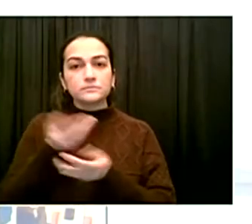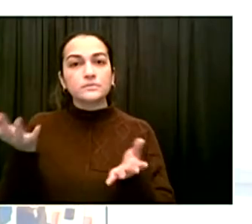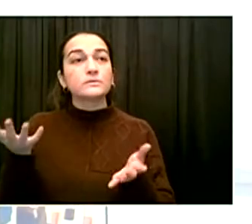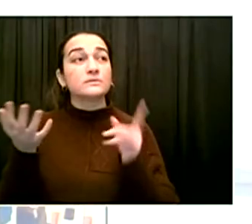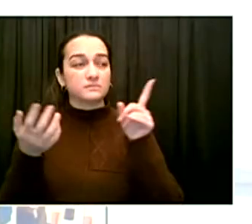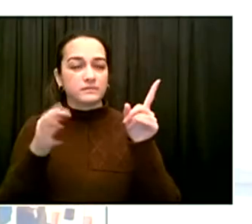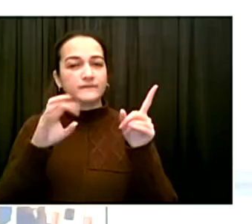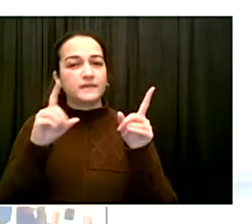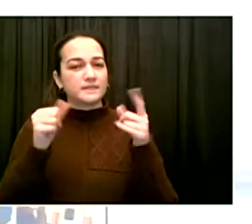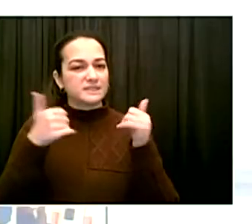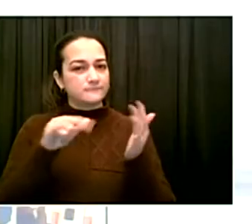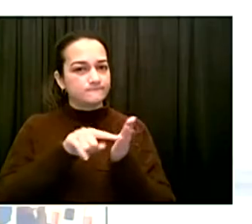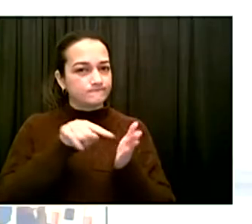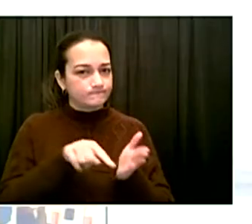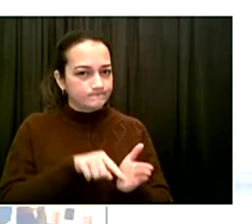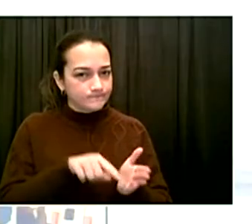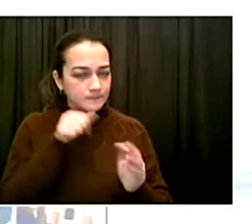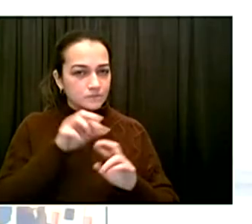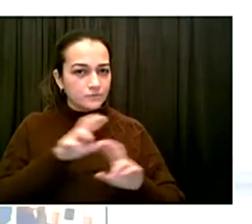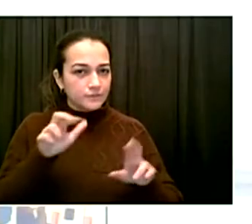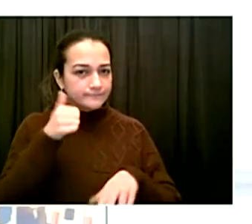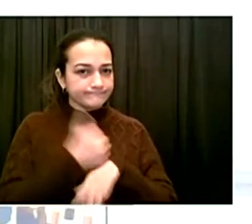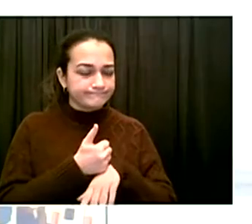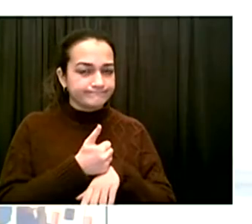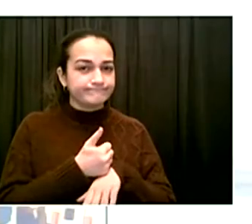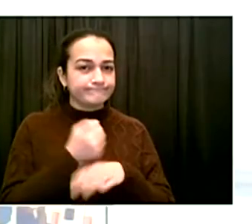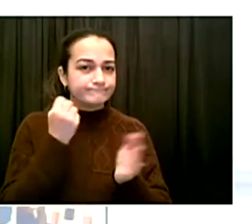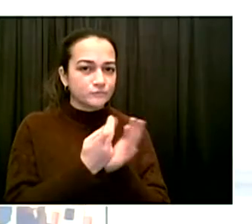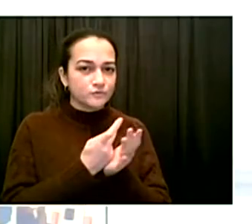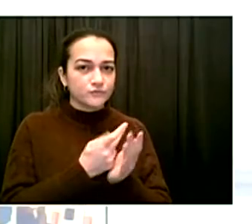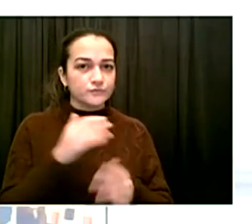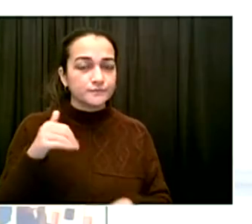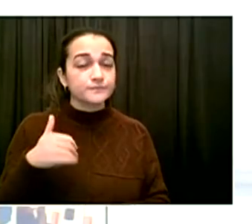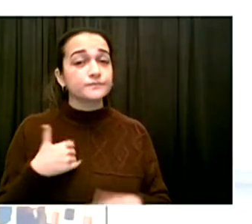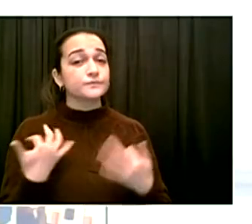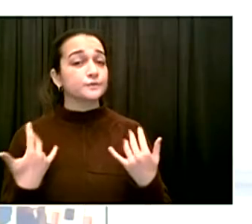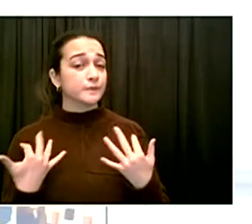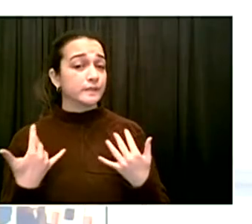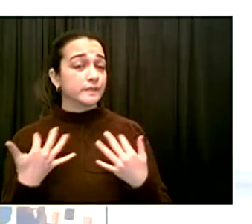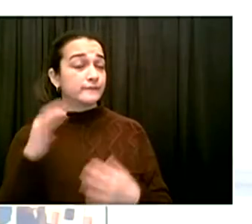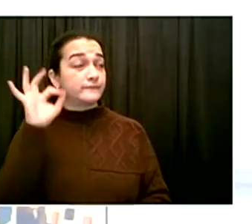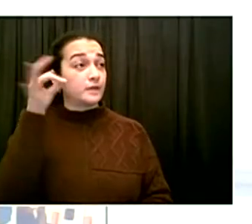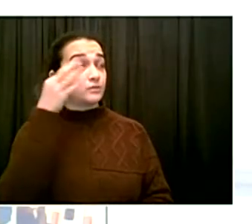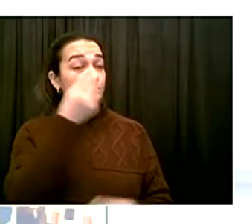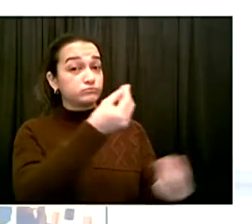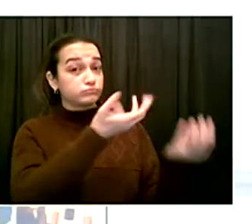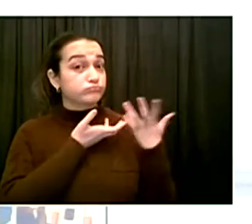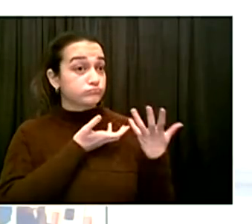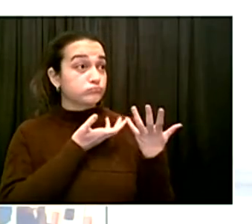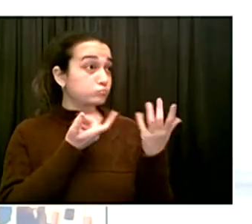HELP US TO WEAKEN THE LINK BETWEEN INFECTION AND DISEASE. AS THE MAYOR SAID, WE NEED FEDERAL PARTNERS HELP TO GET THESE TREATMENTS TO NEW